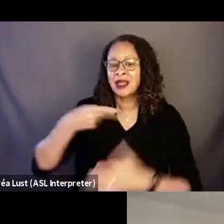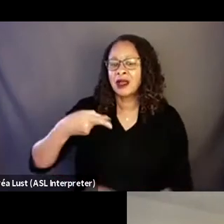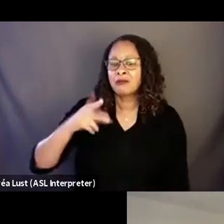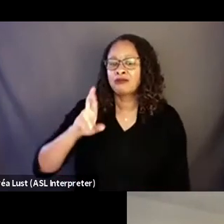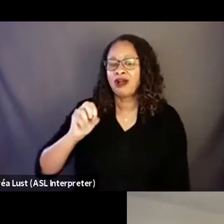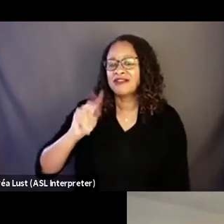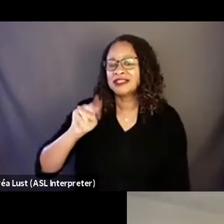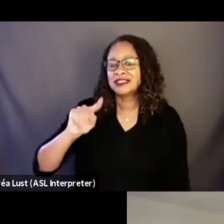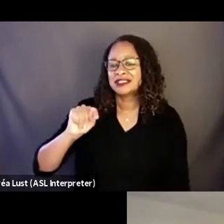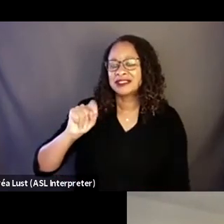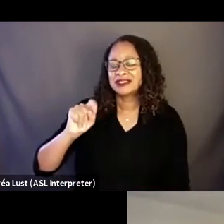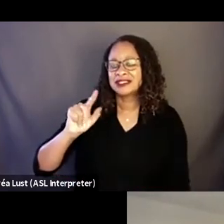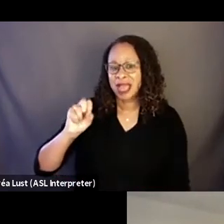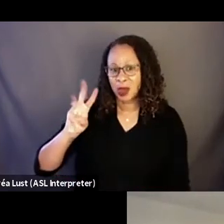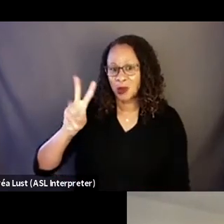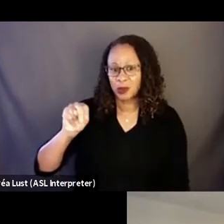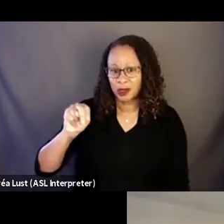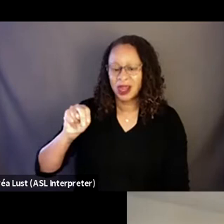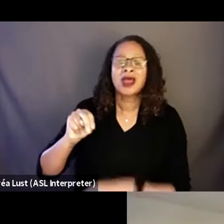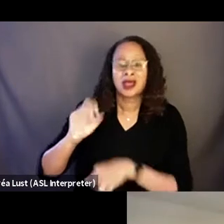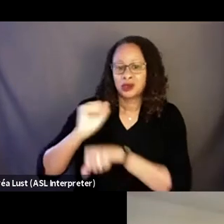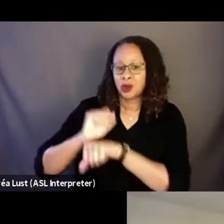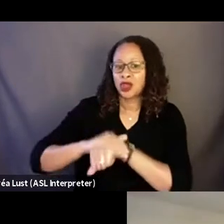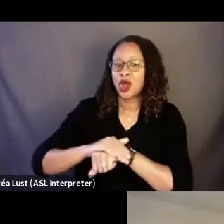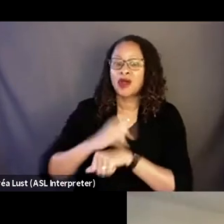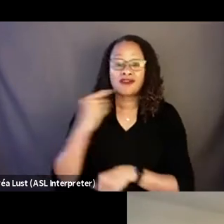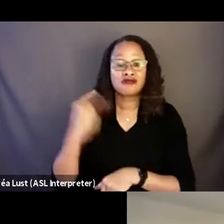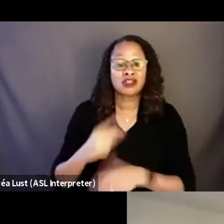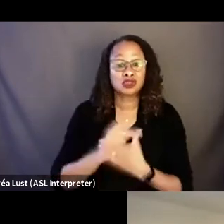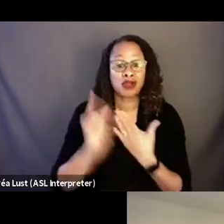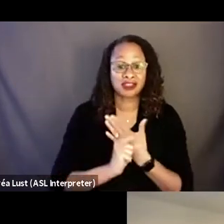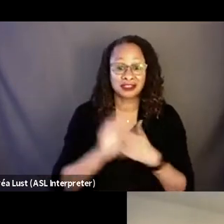and he was working on a Russian project on his own and I called him and said, you've got to come and help me.